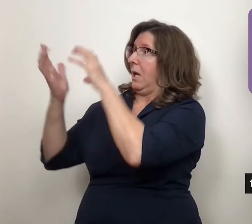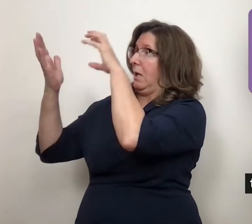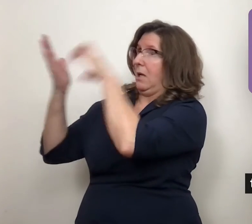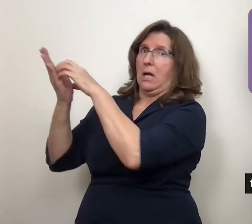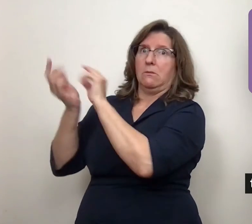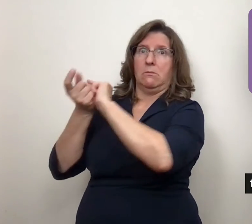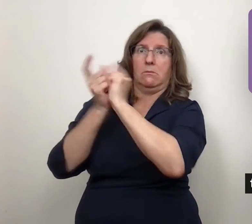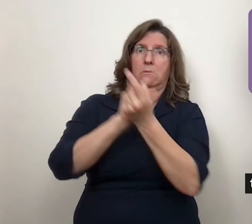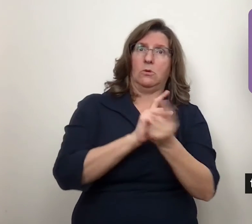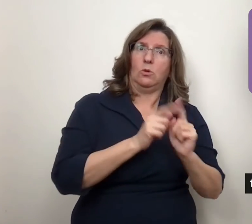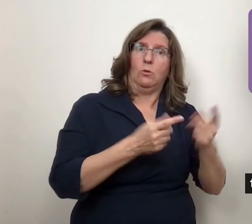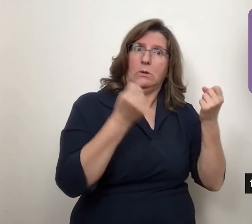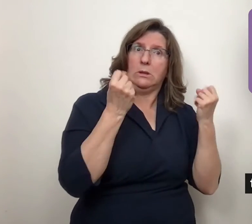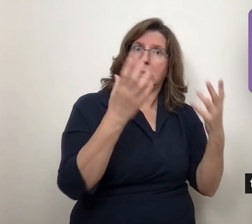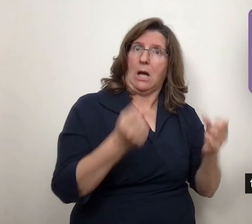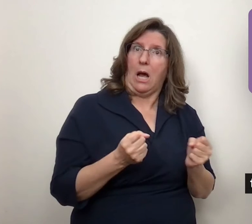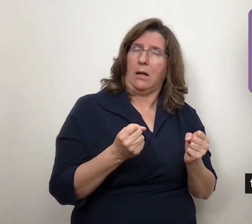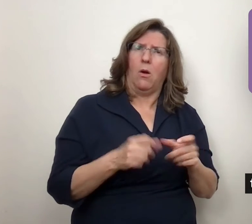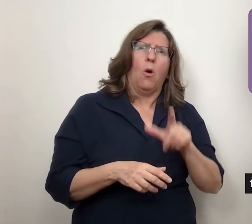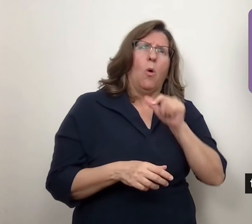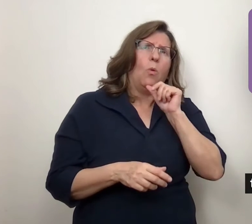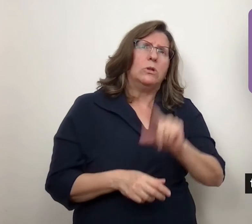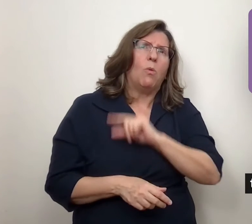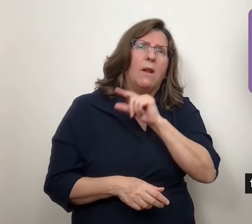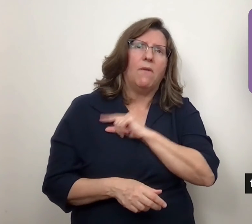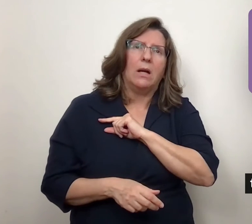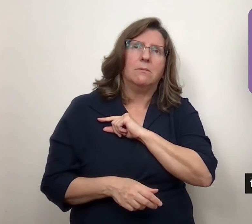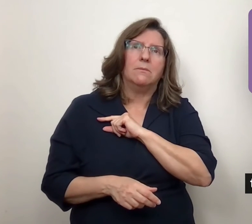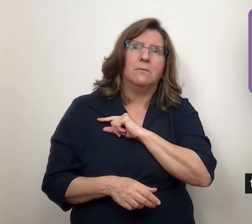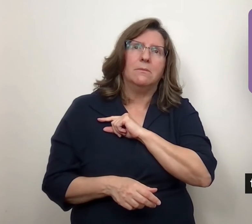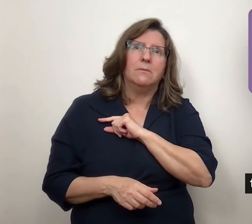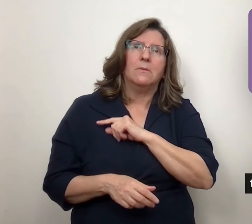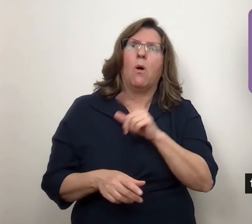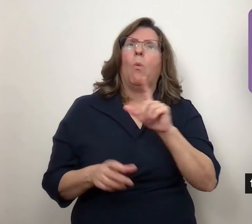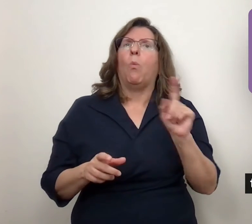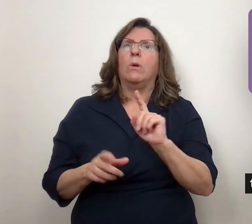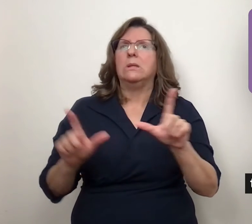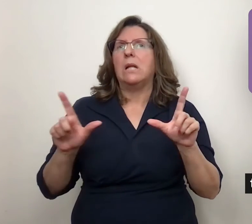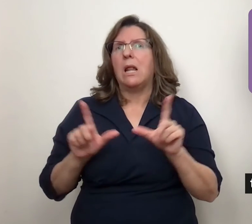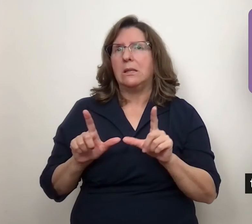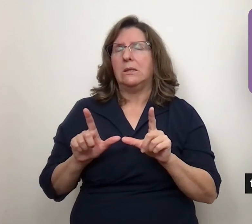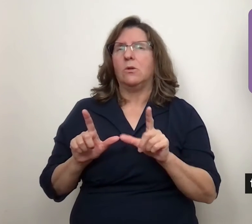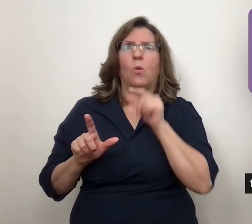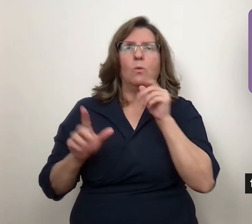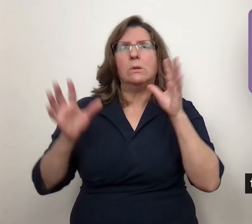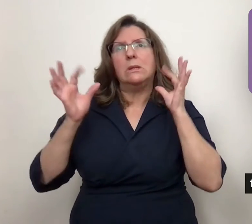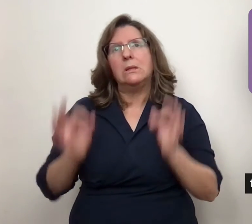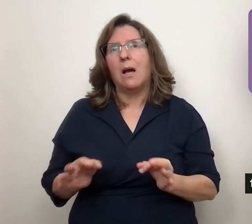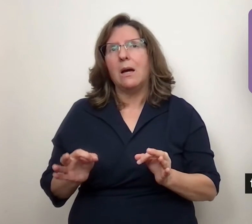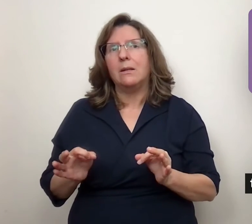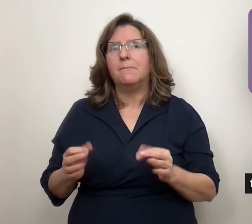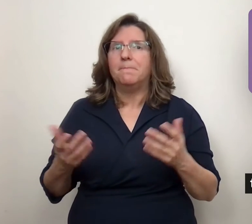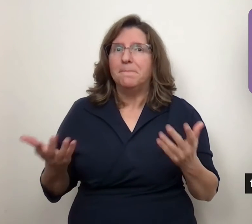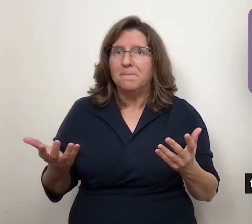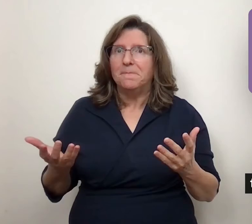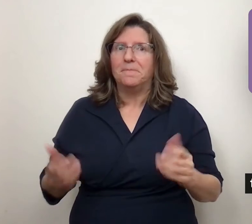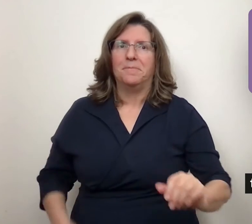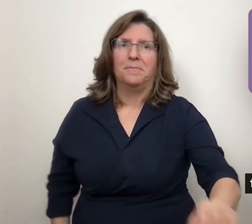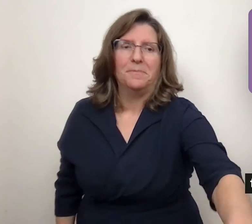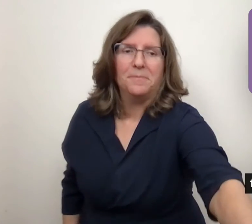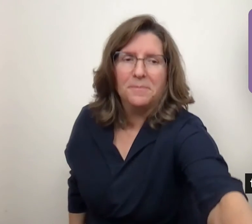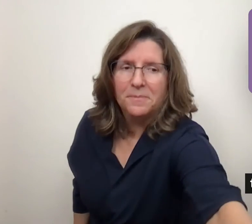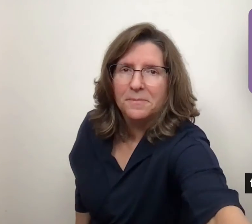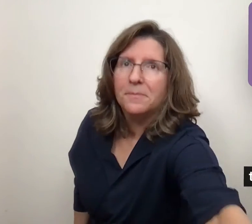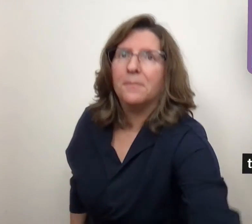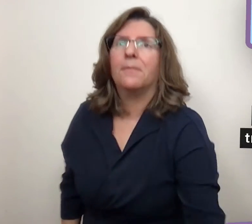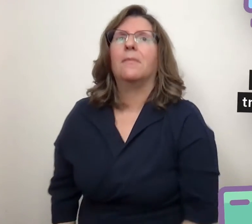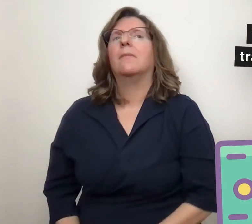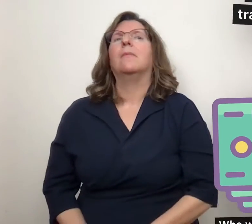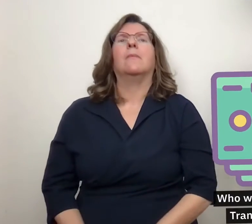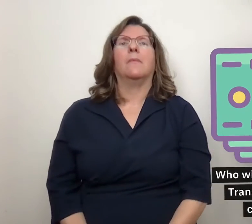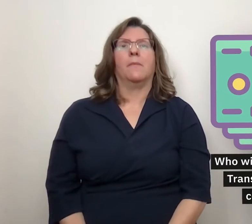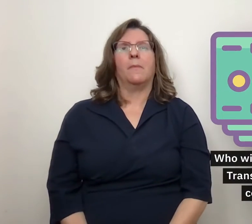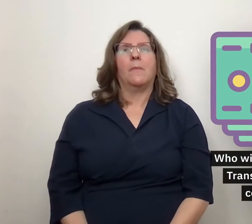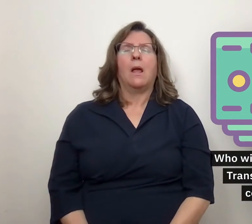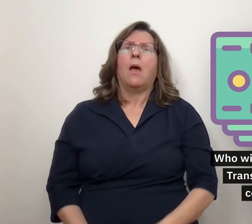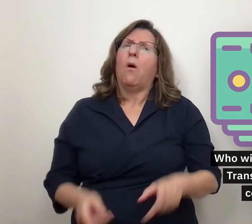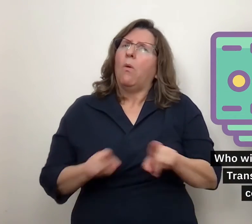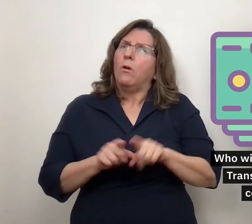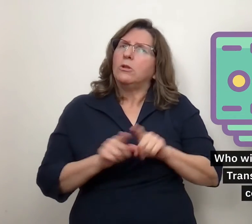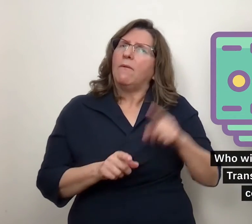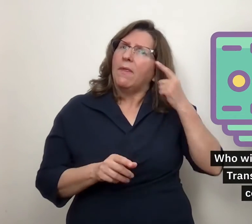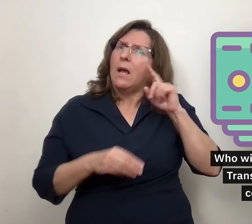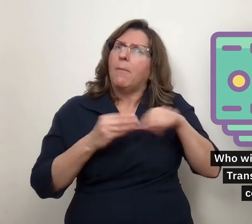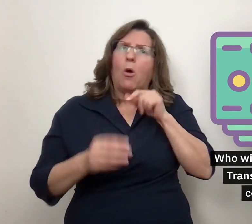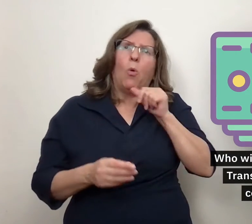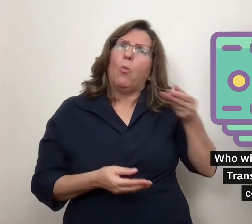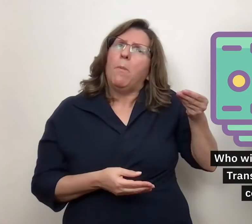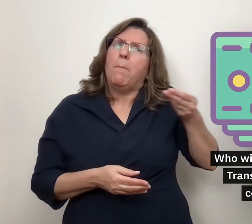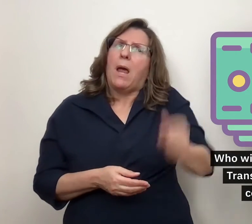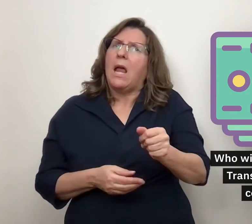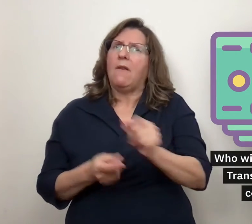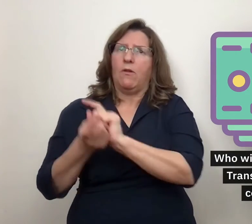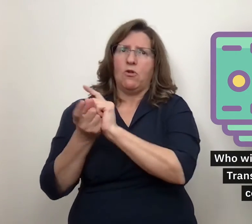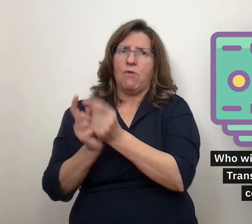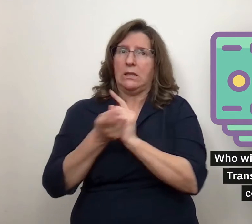In addition the search functions need to support text and audio searches.